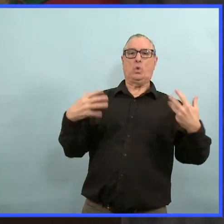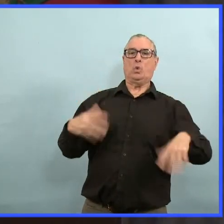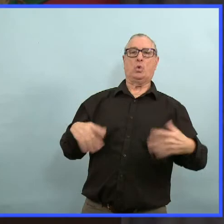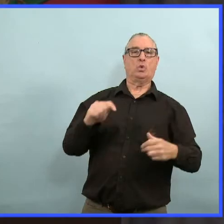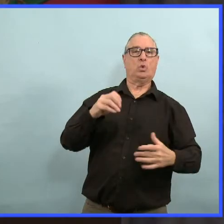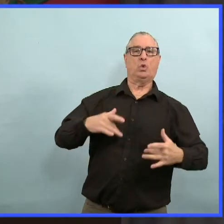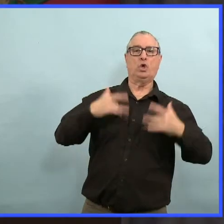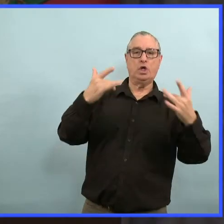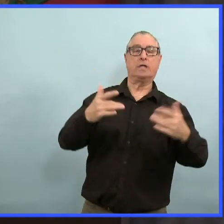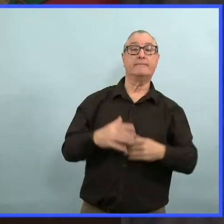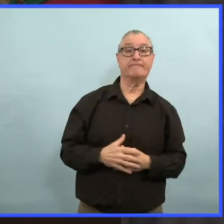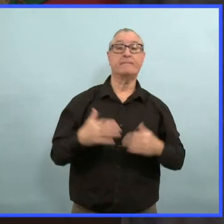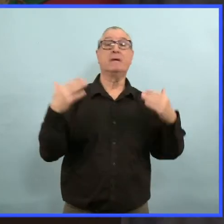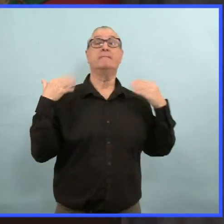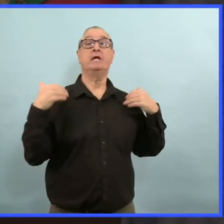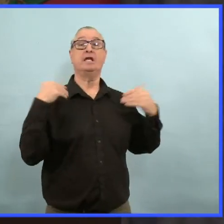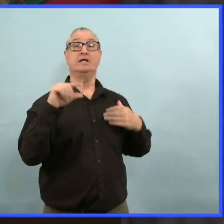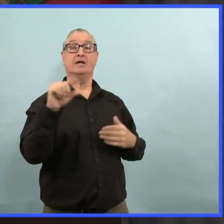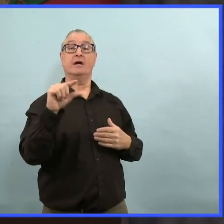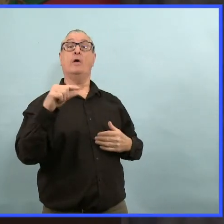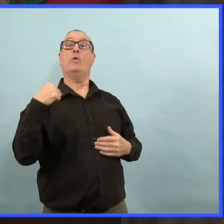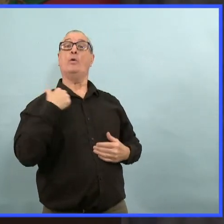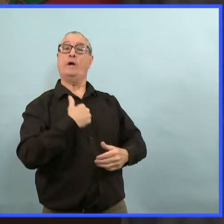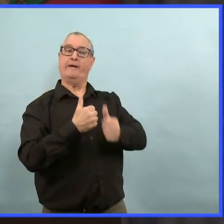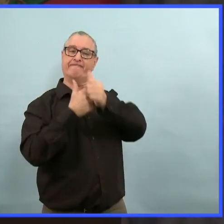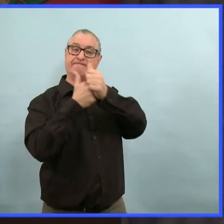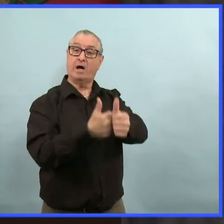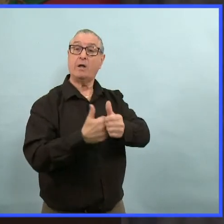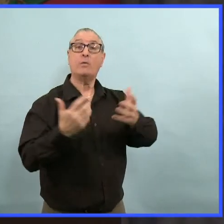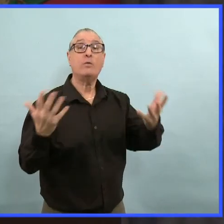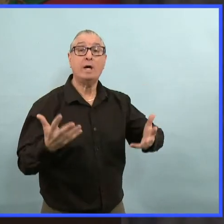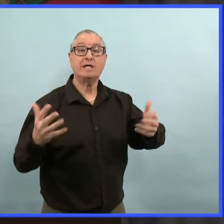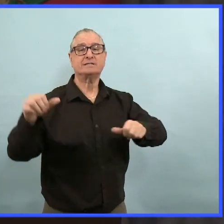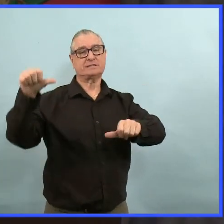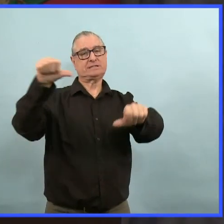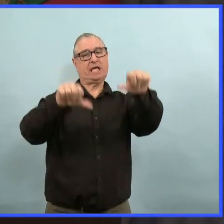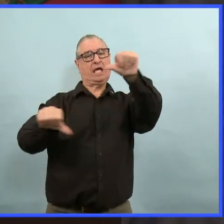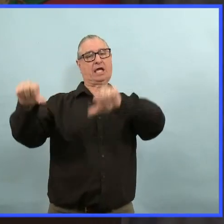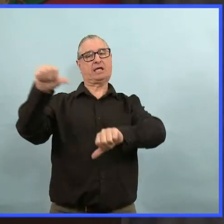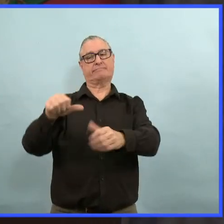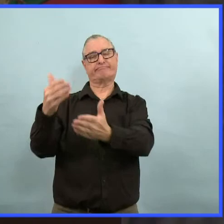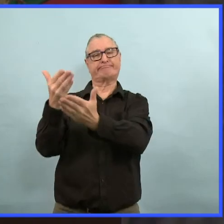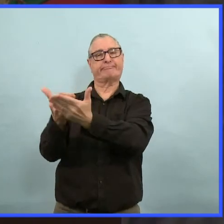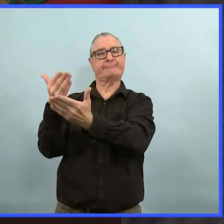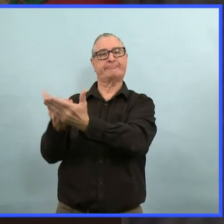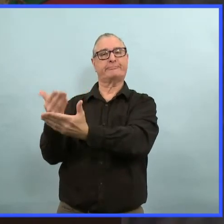facilities to work very closely with shared health as well as their their regional health authorities